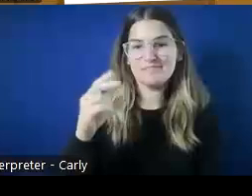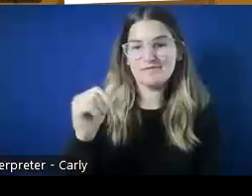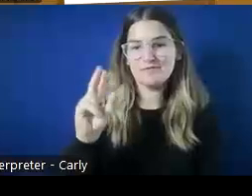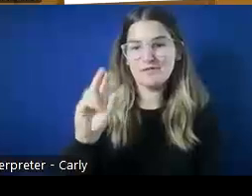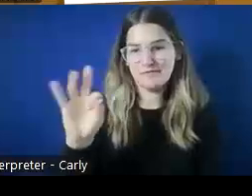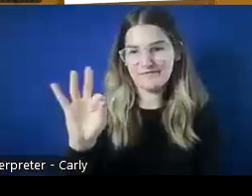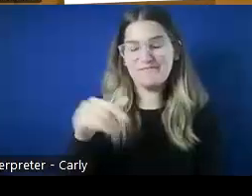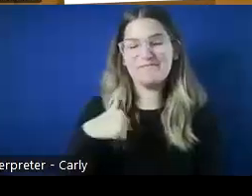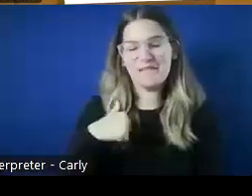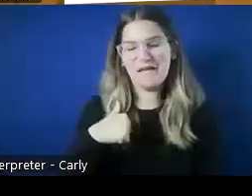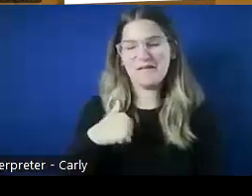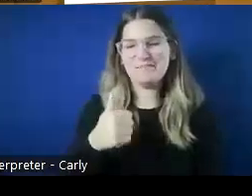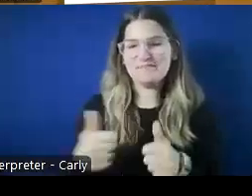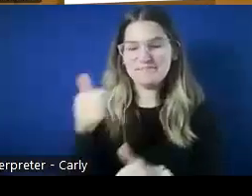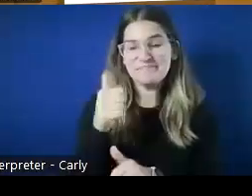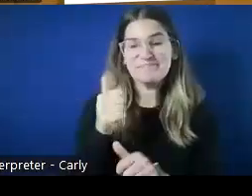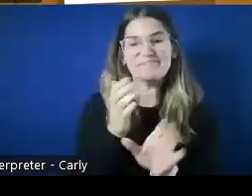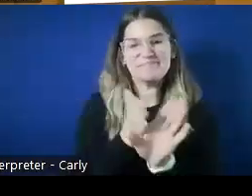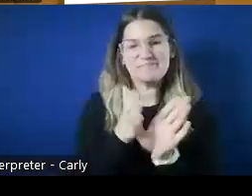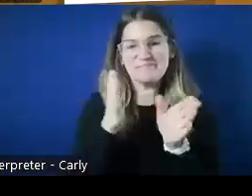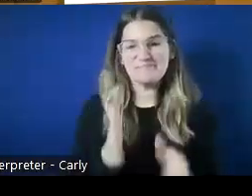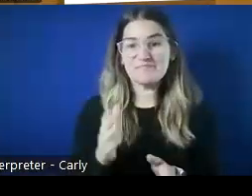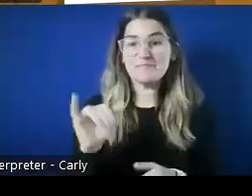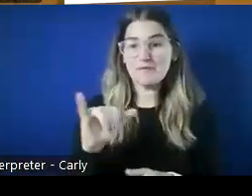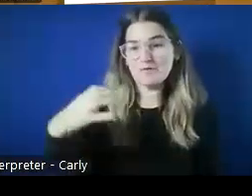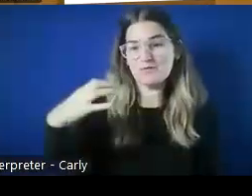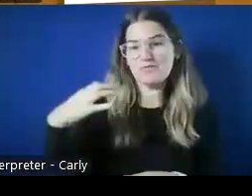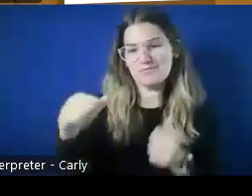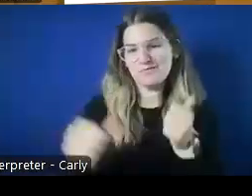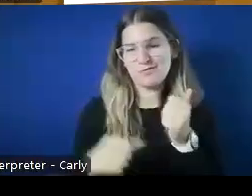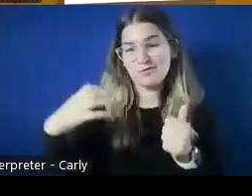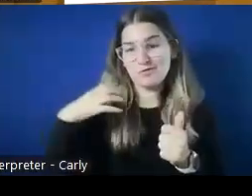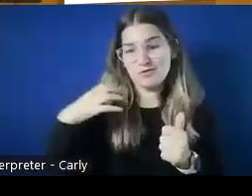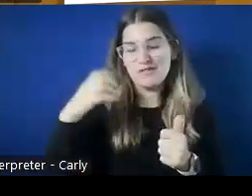chief of kisano children's hospital and Associate chair of the Department of Psychiatry for Children